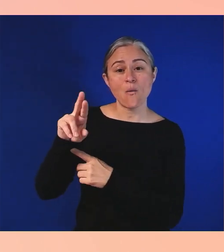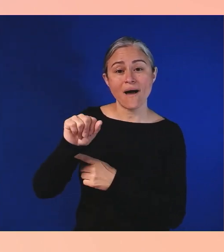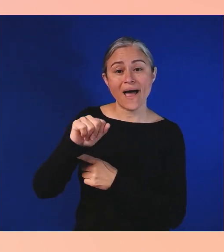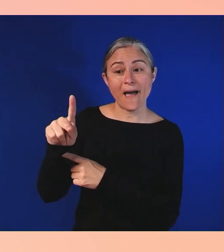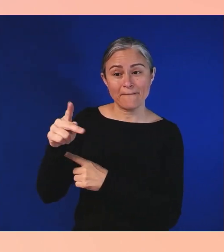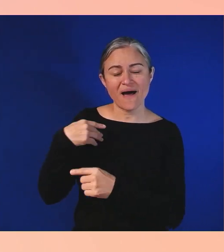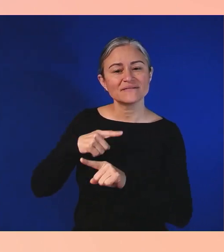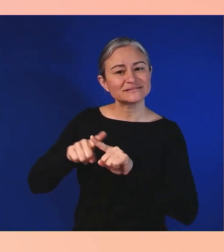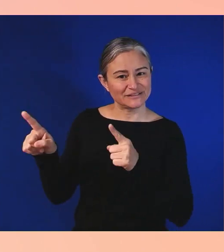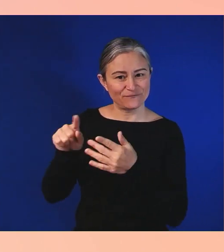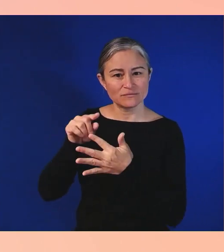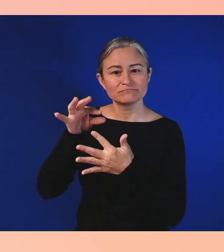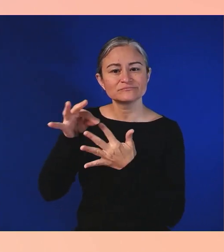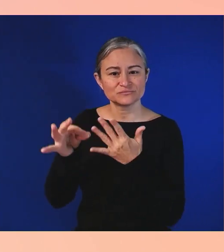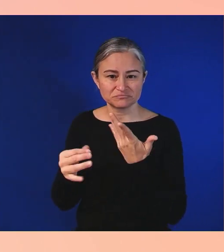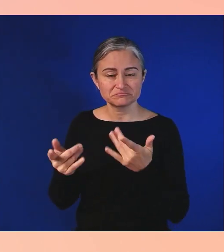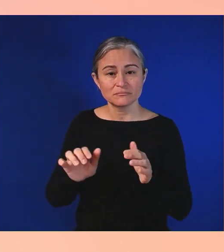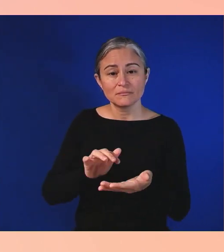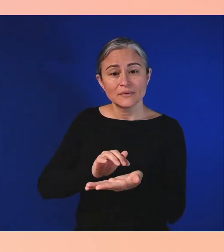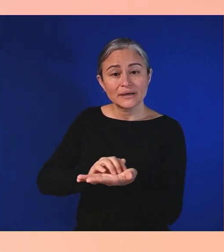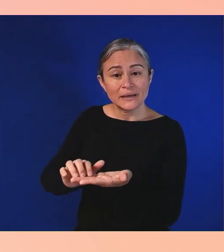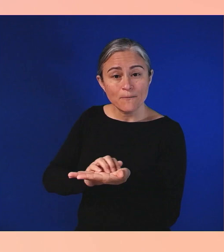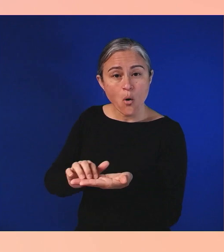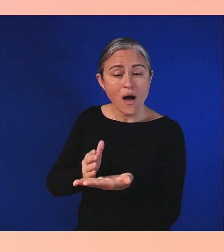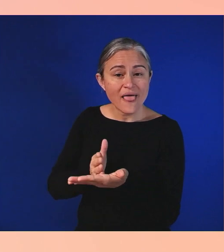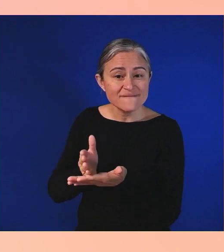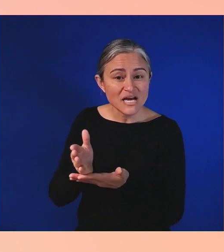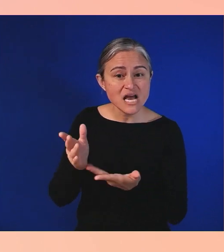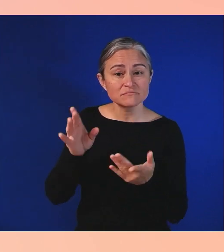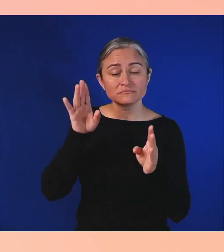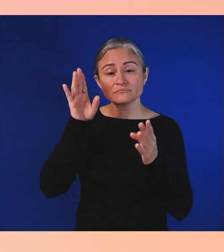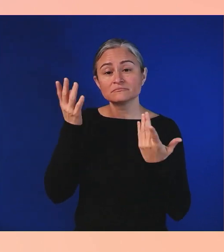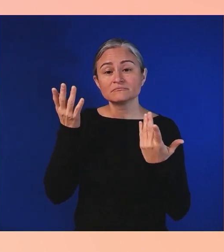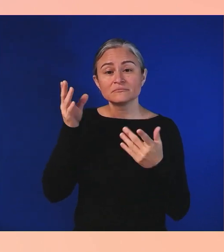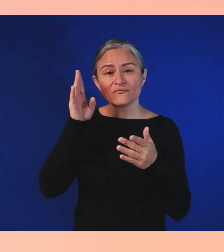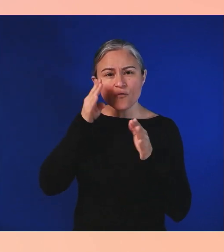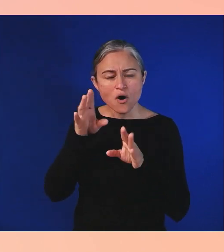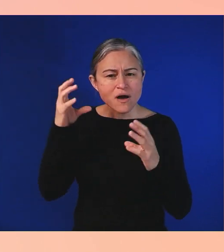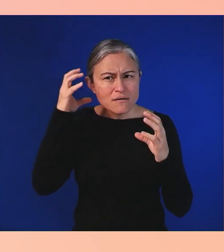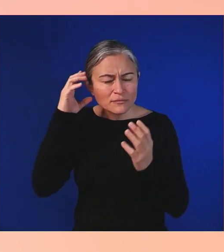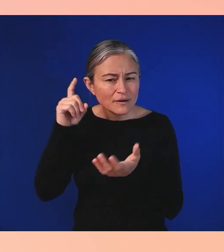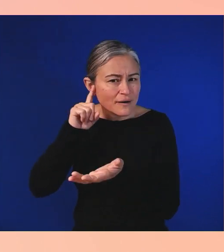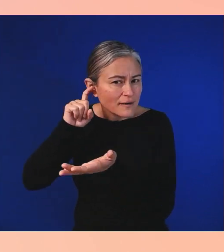This enabled me to interact with the platform and people like me using it to input